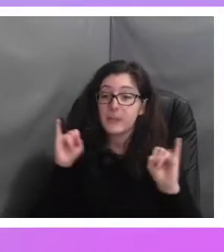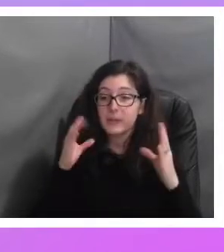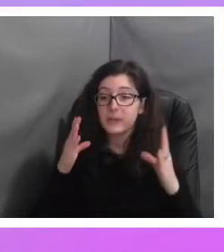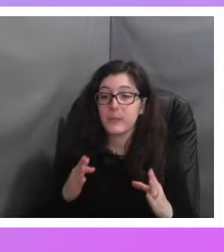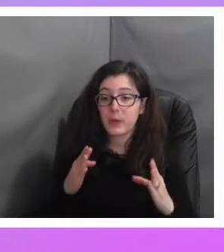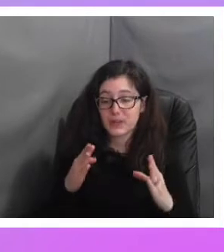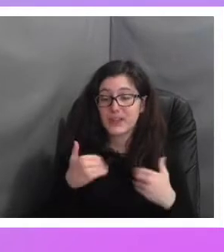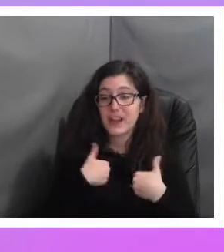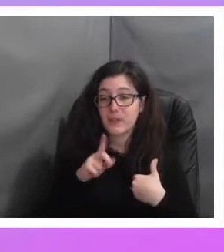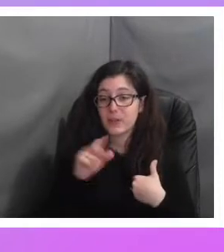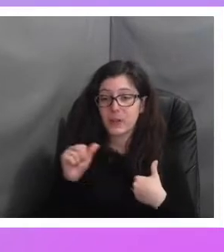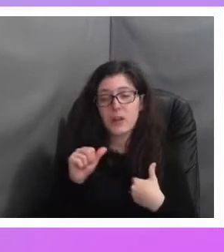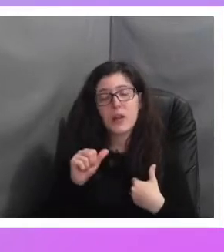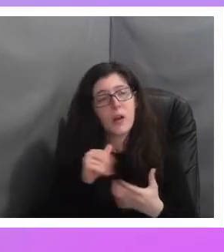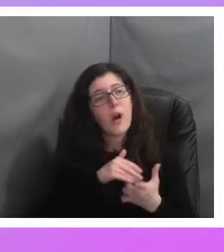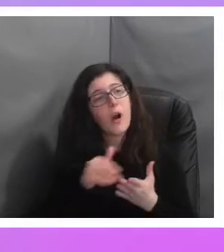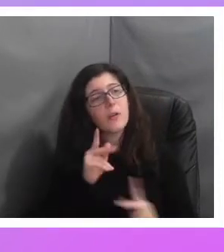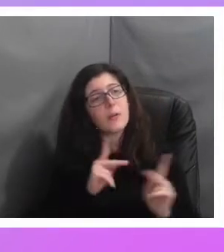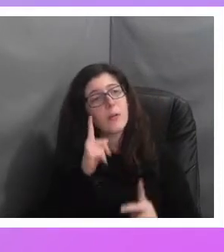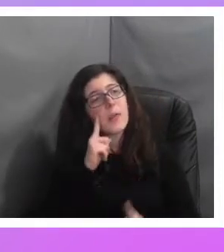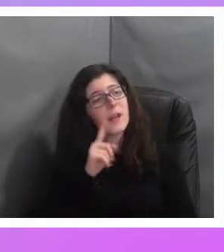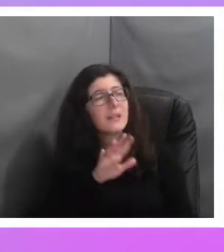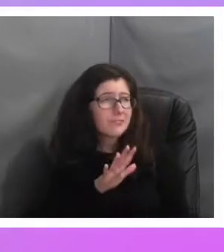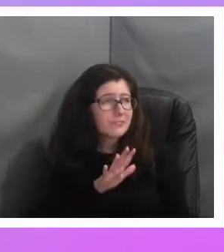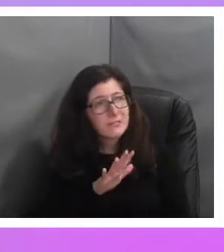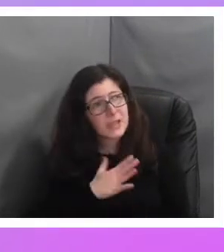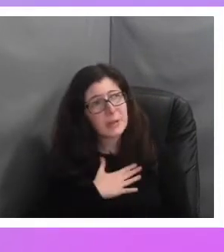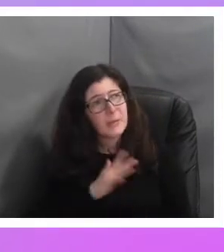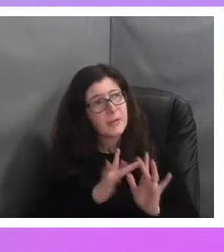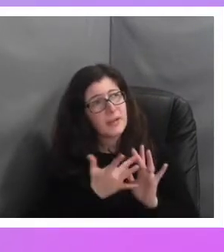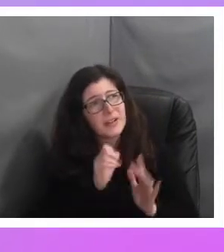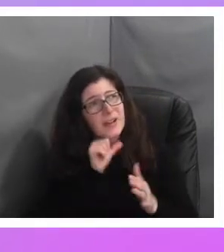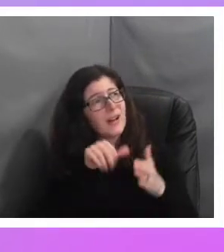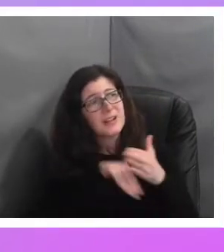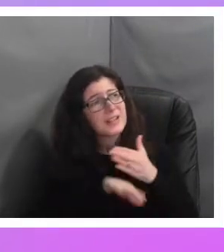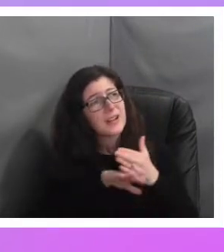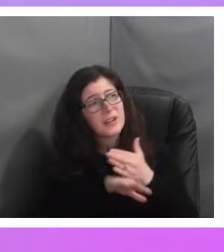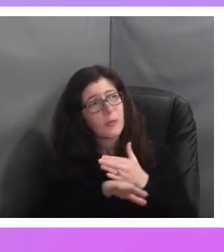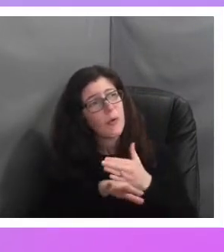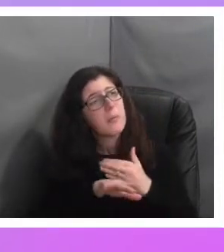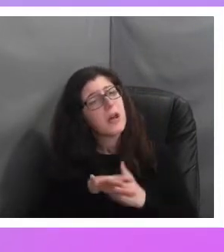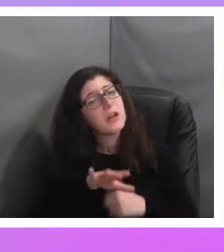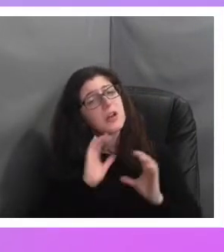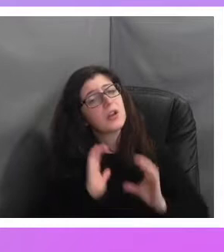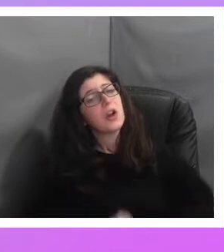"Well, my website's not accessible but I'll have customer service read them